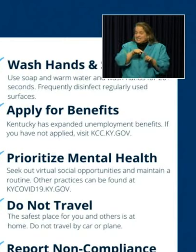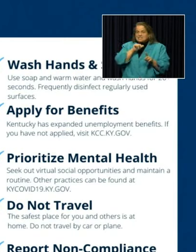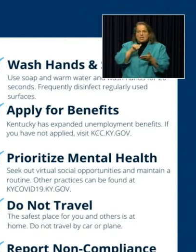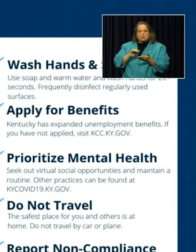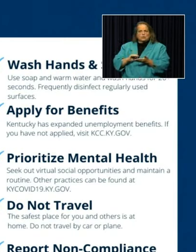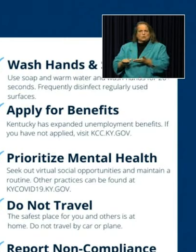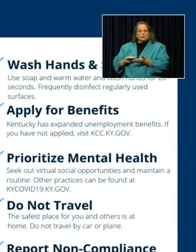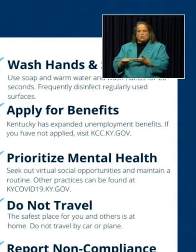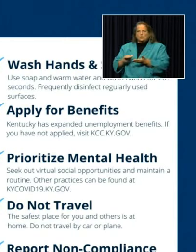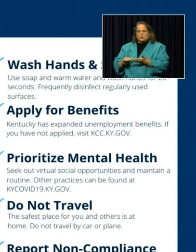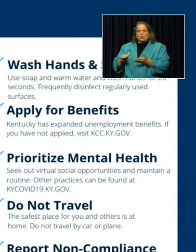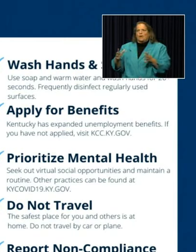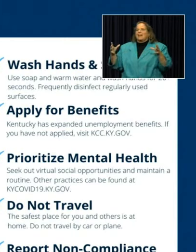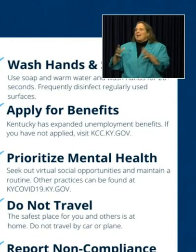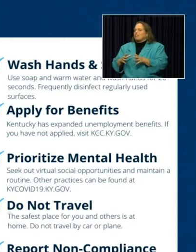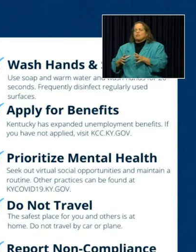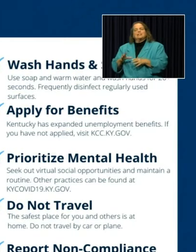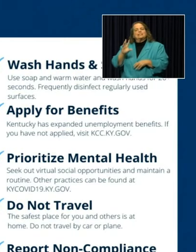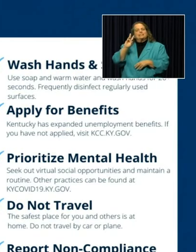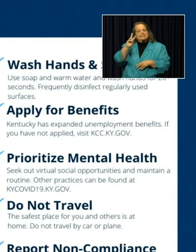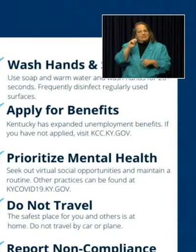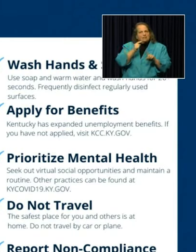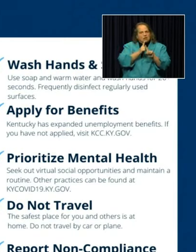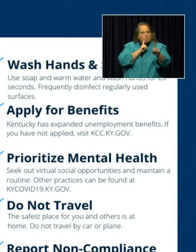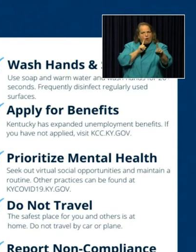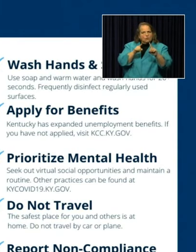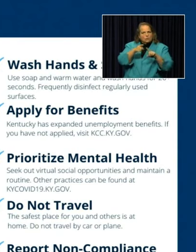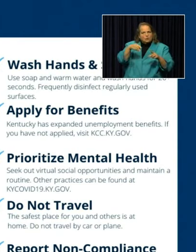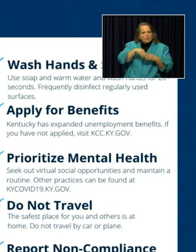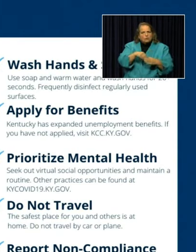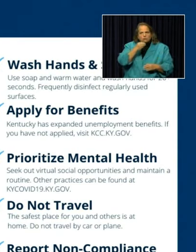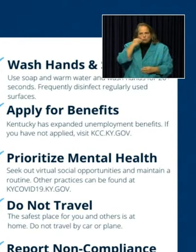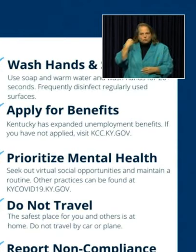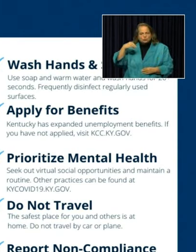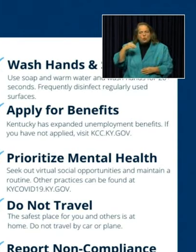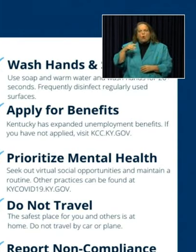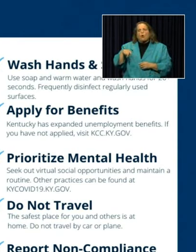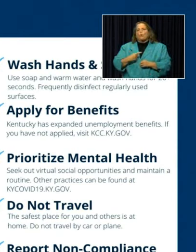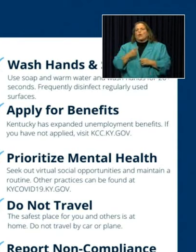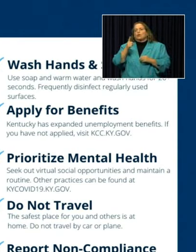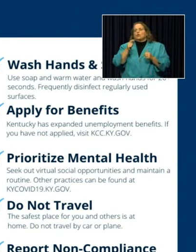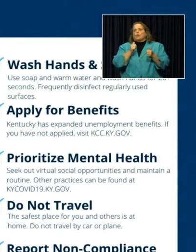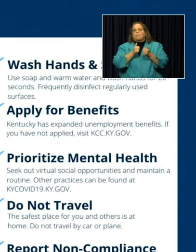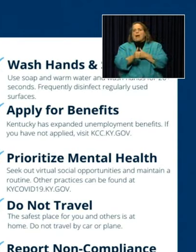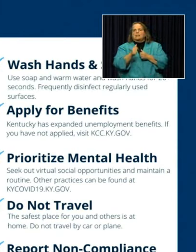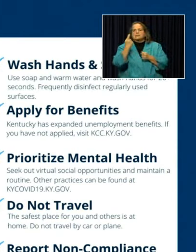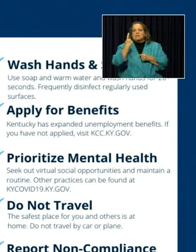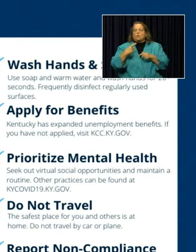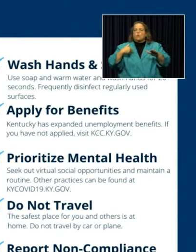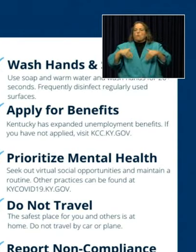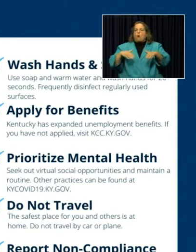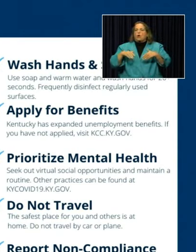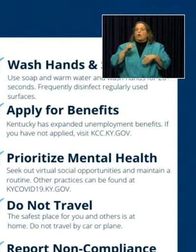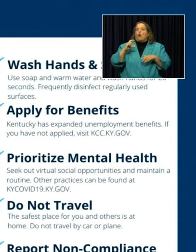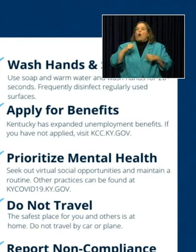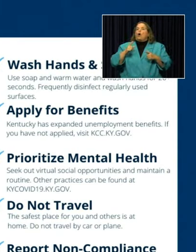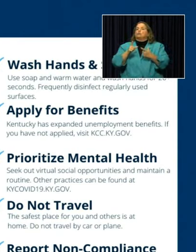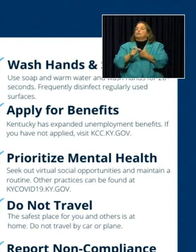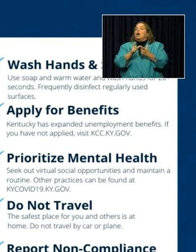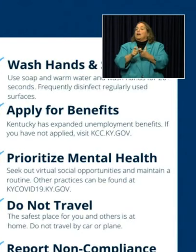EASTER THE STATE PROCESSES